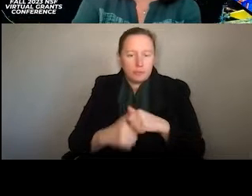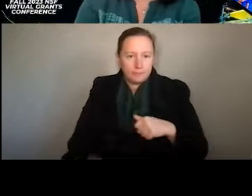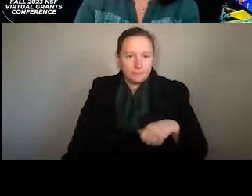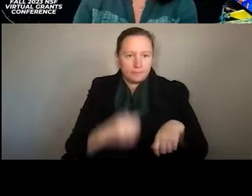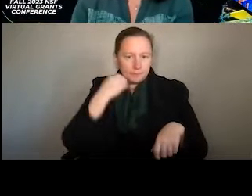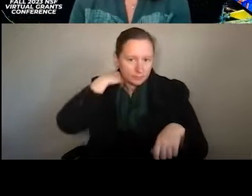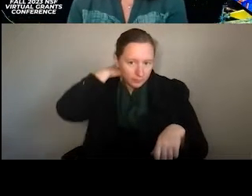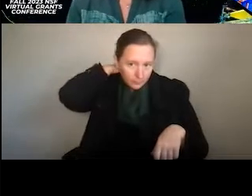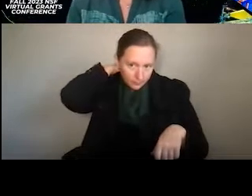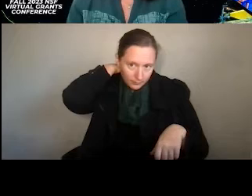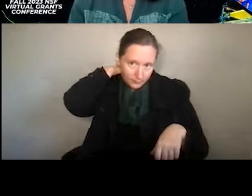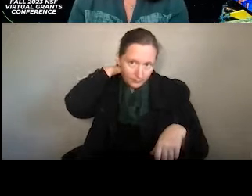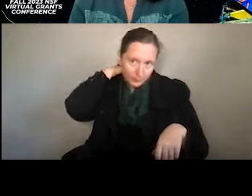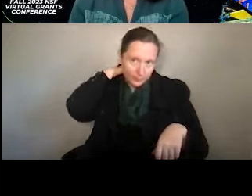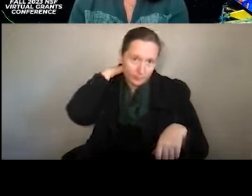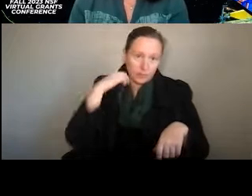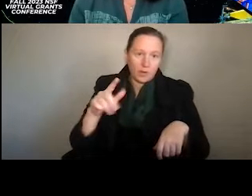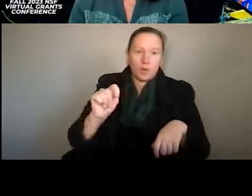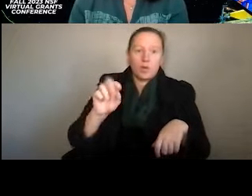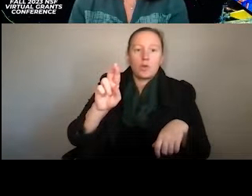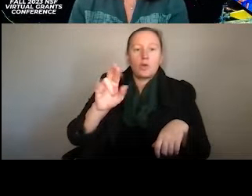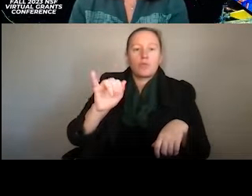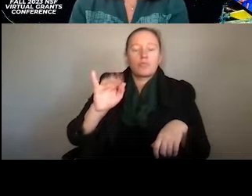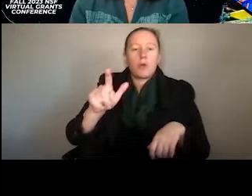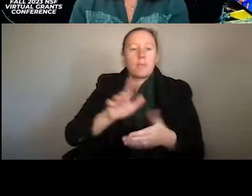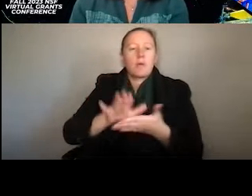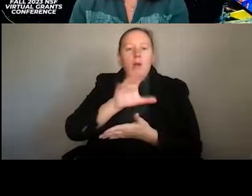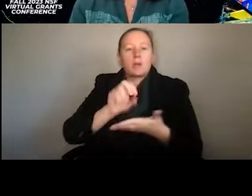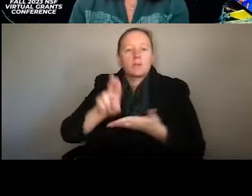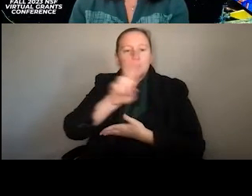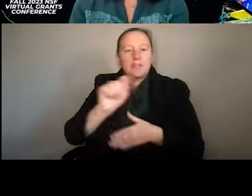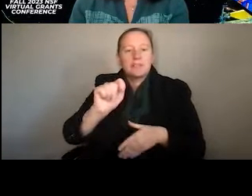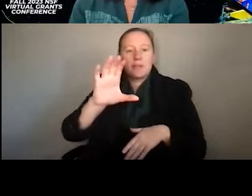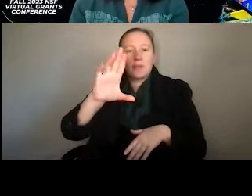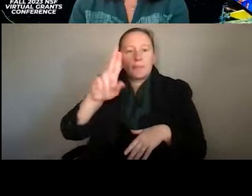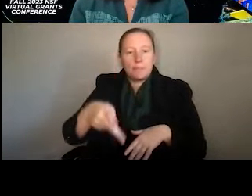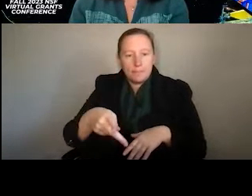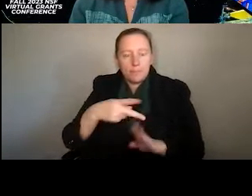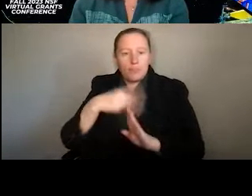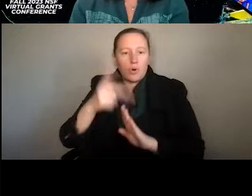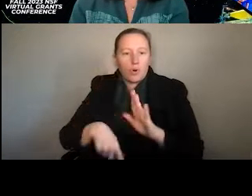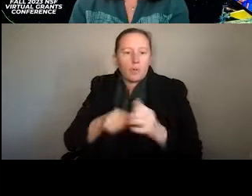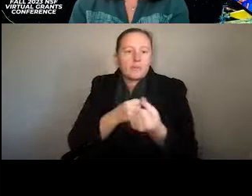The Tribal College and Universities Program TCUP. The TCUP program supports the creation of